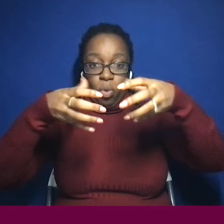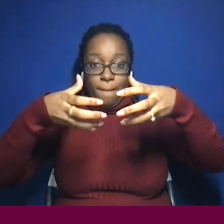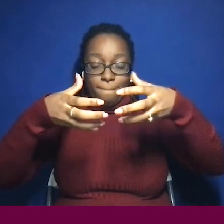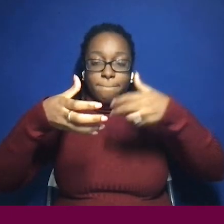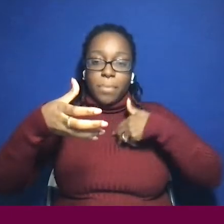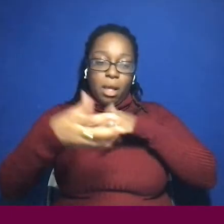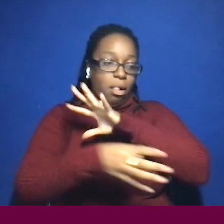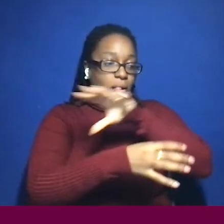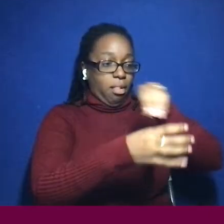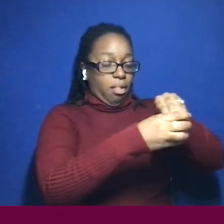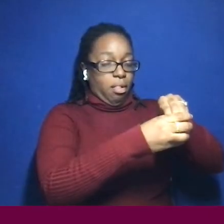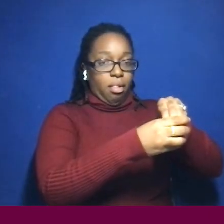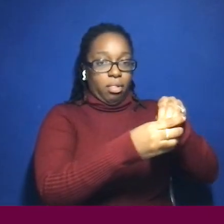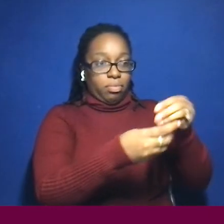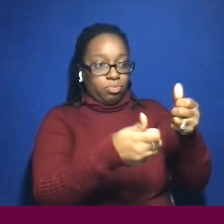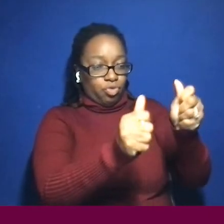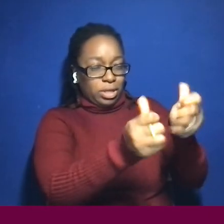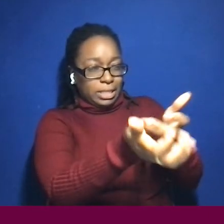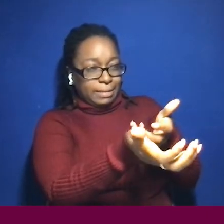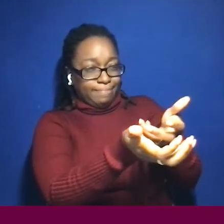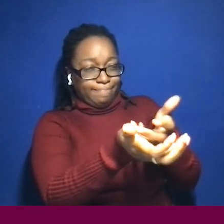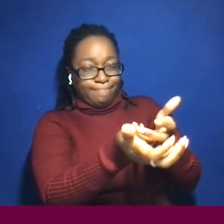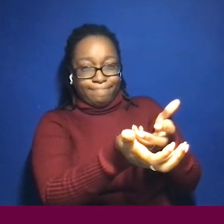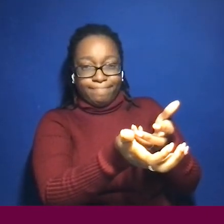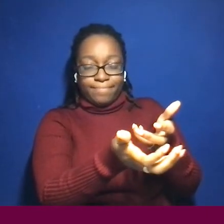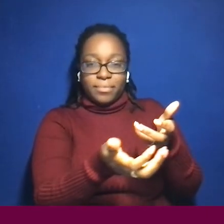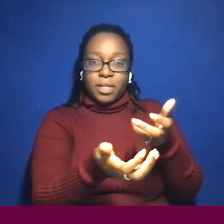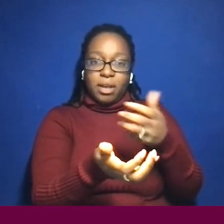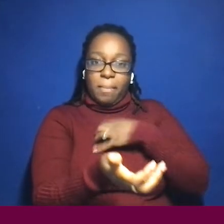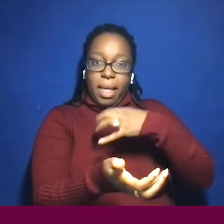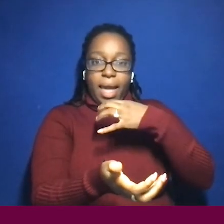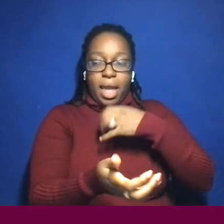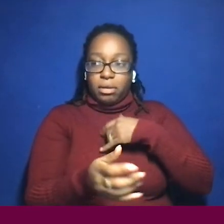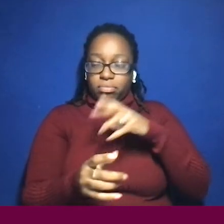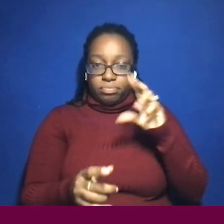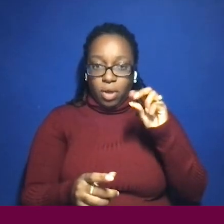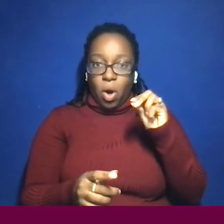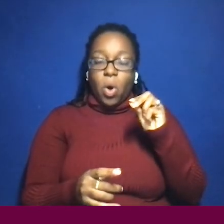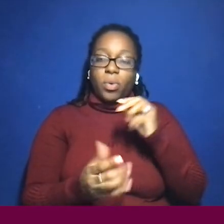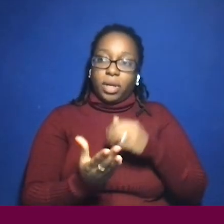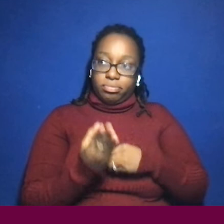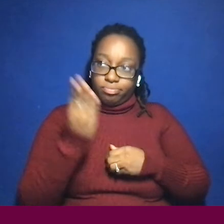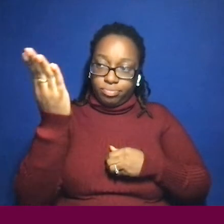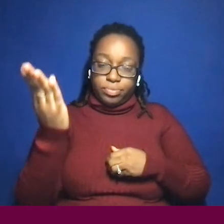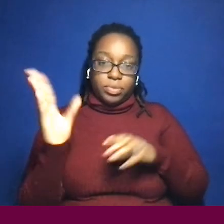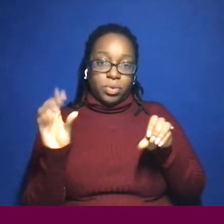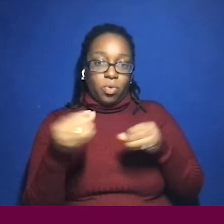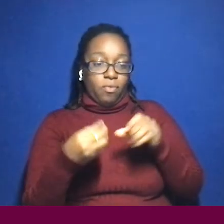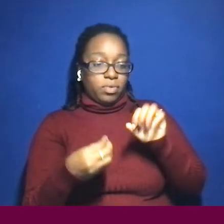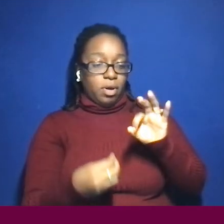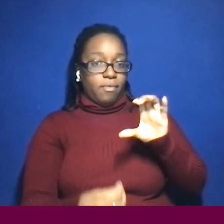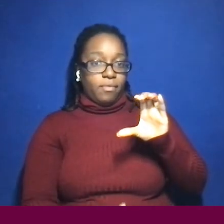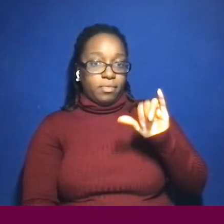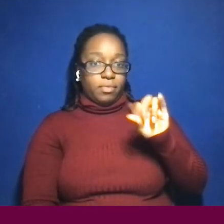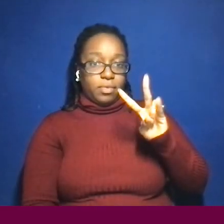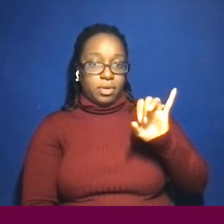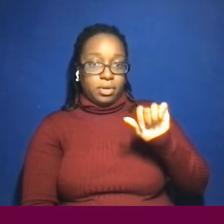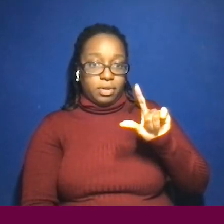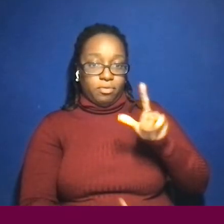groups that brought complaints to the Office of Civil Rights in the health department under both